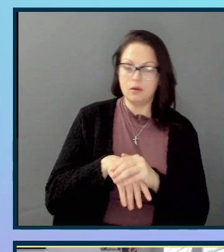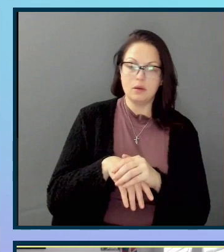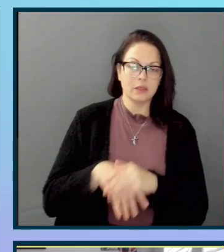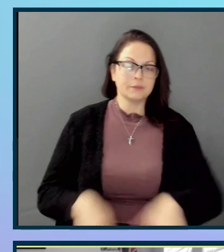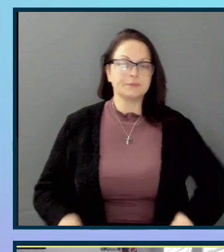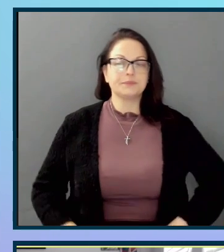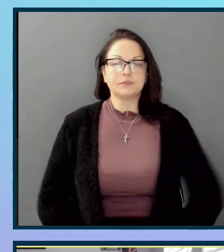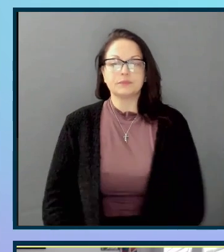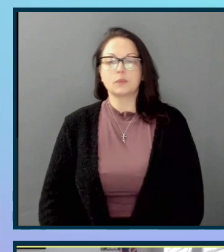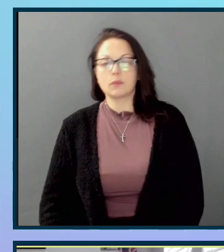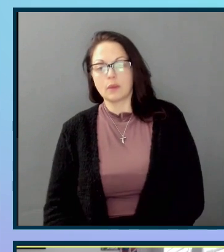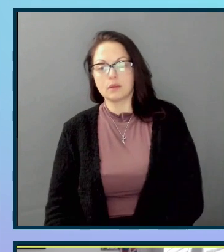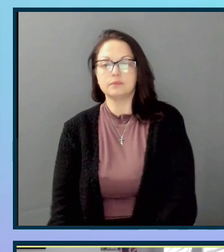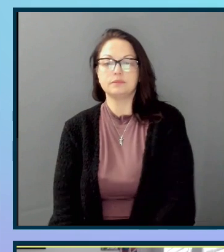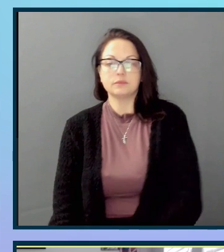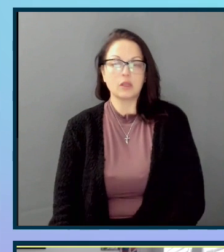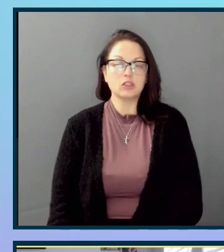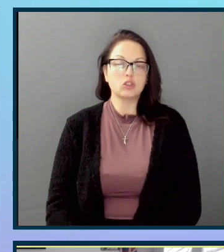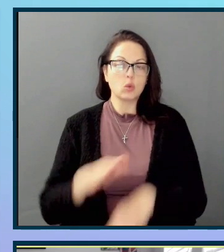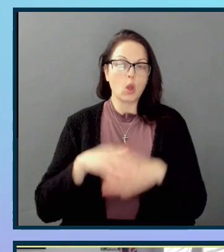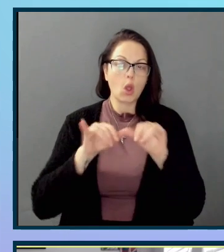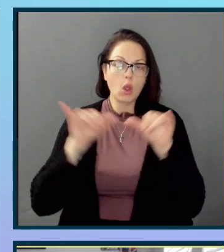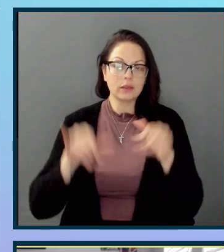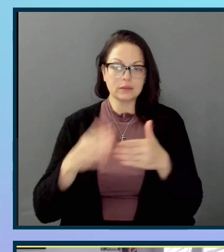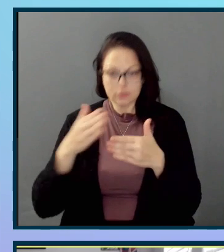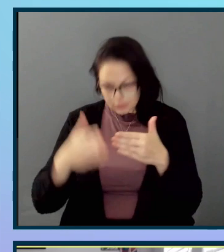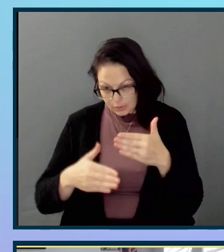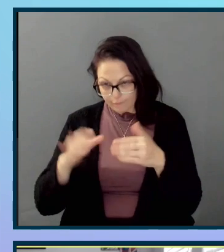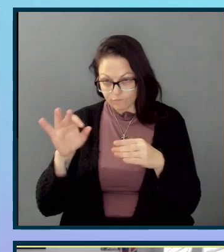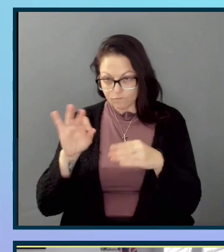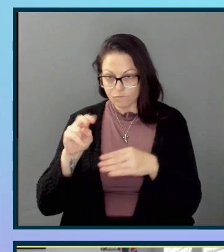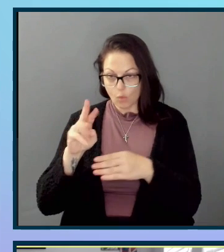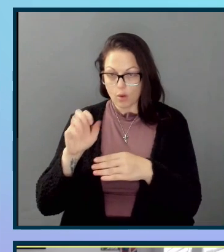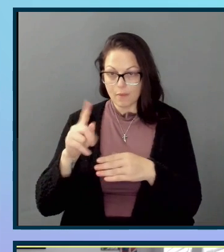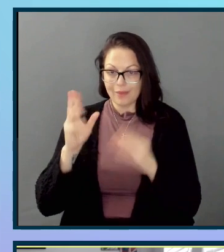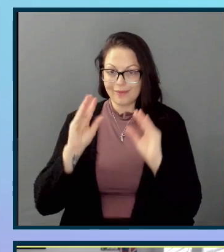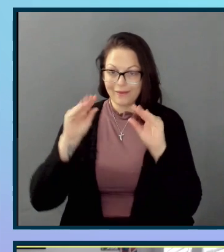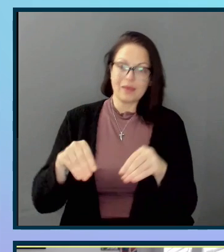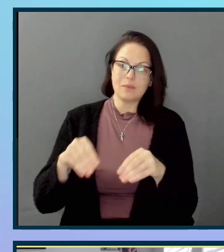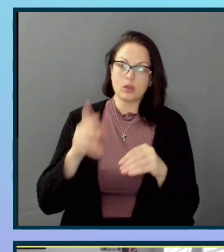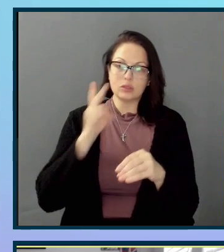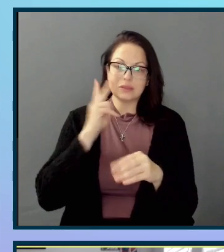on the system's end format that input the way that it needs to be and save the user that effort.